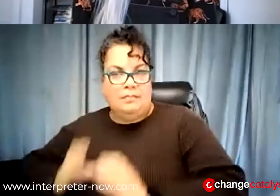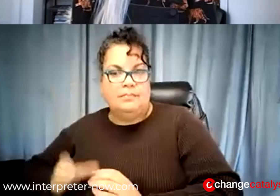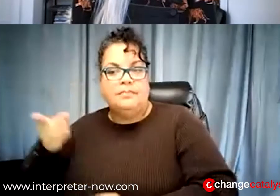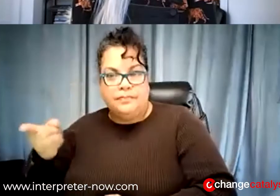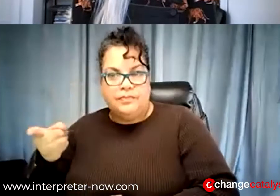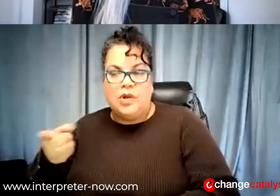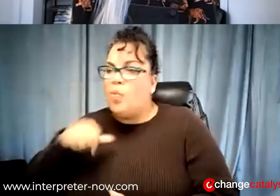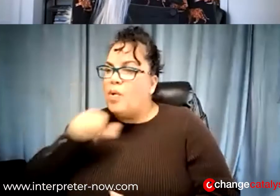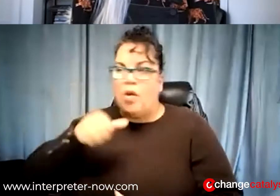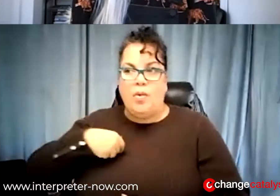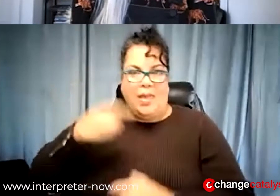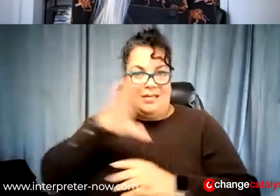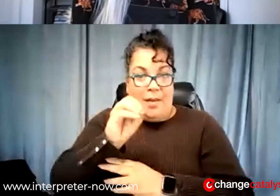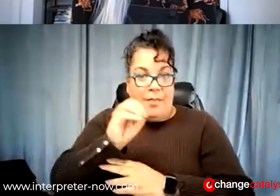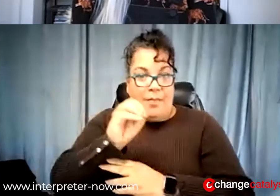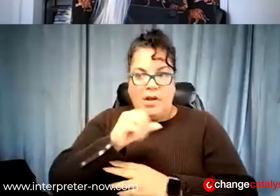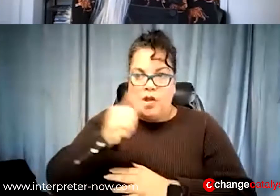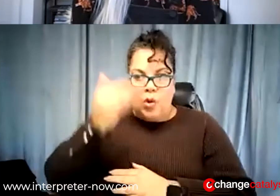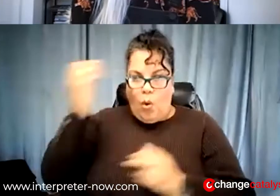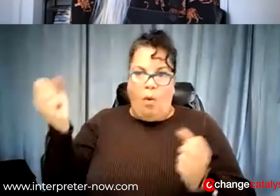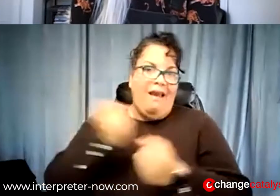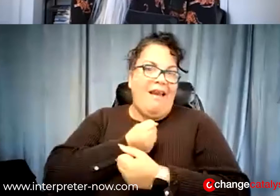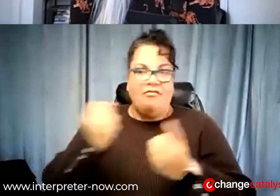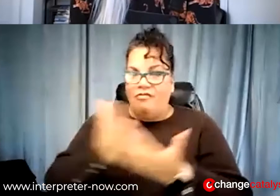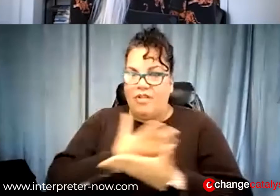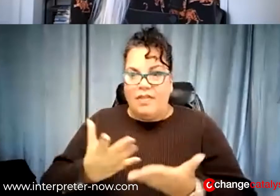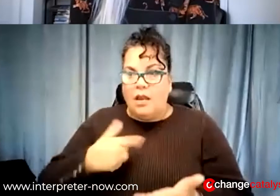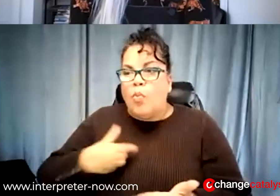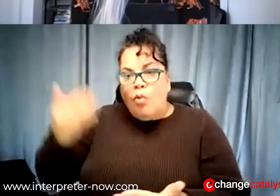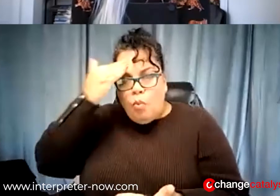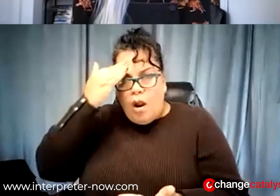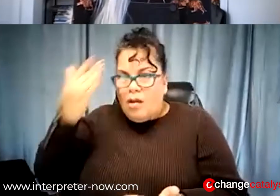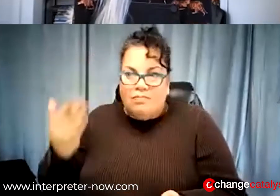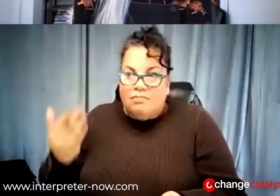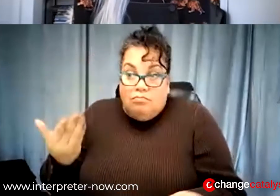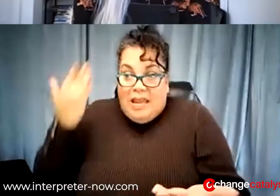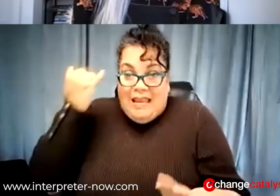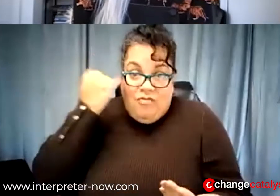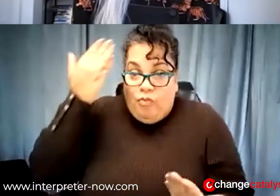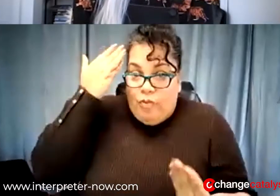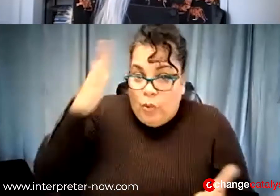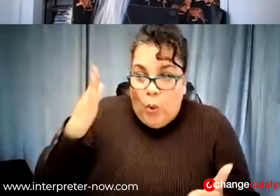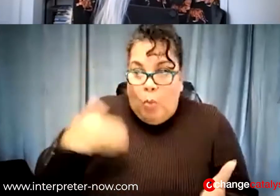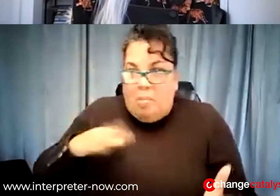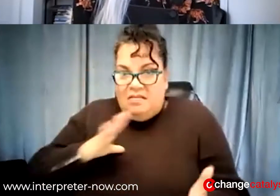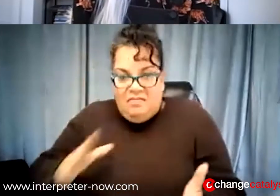We're very aware that we don't know what we don't know. And there's a whole amazing world of women out there that know a lot.